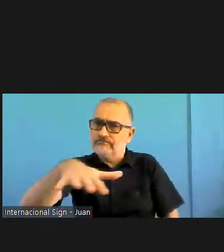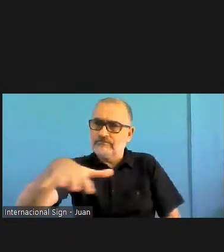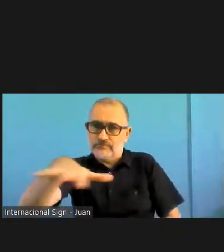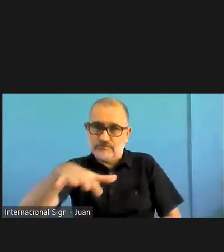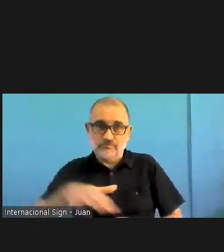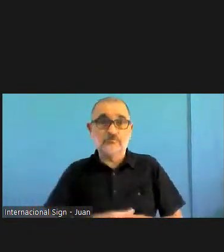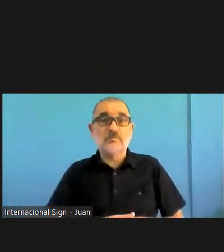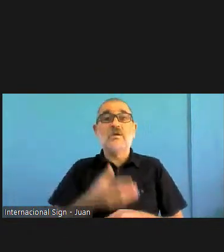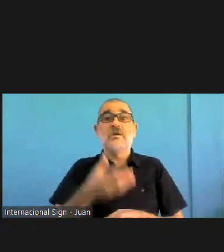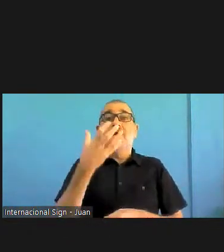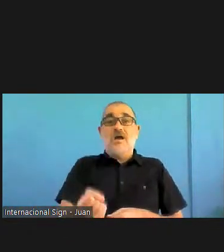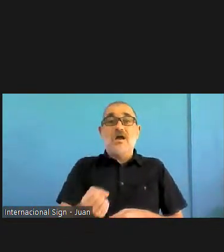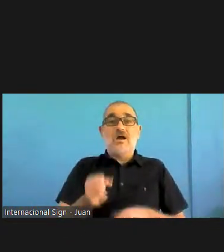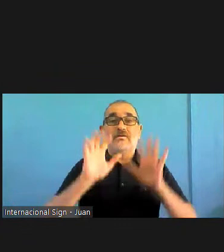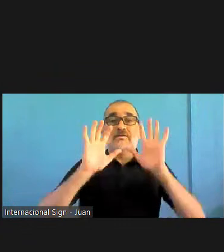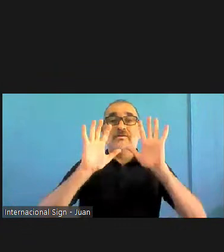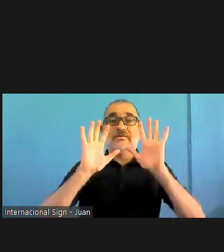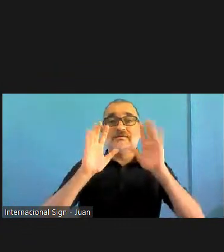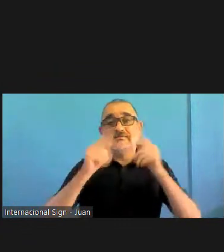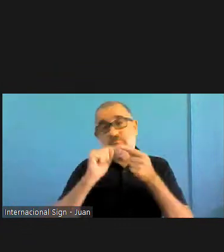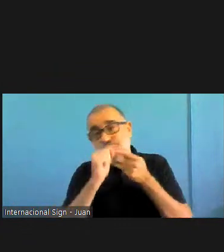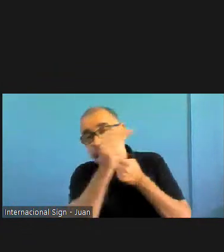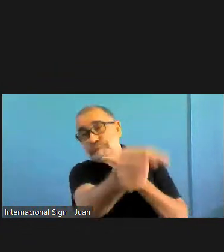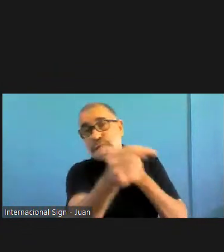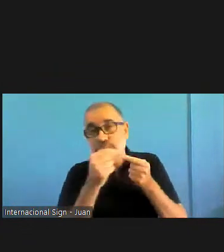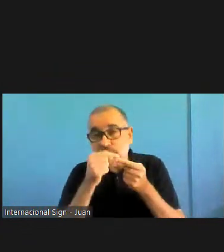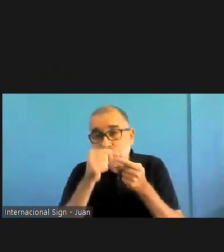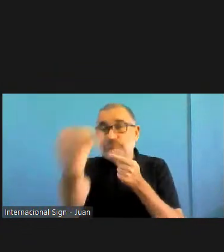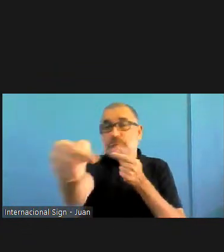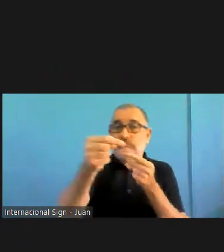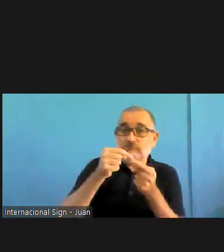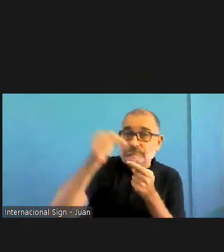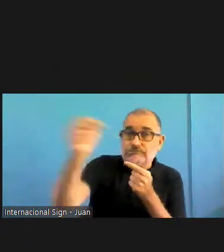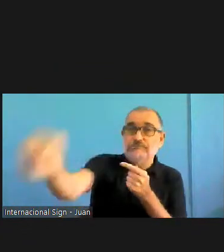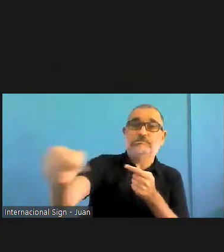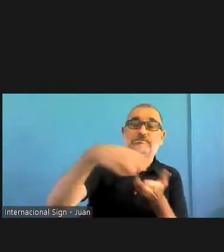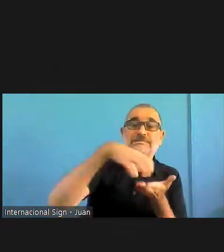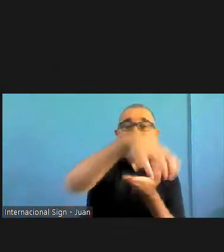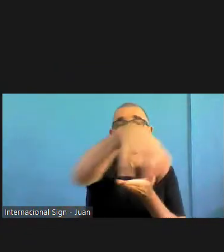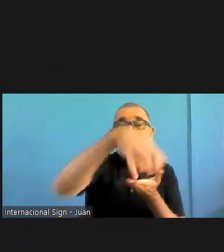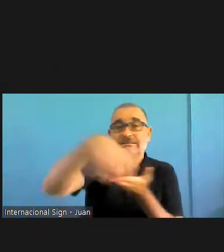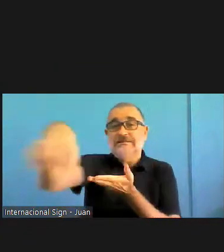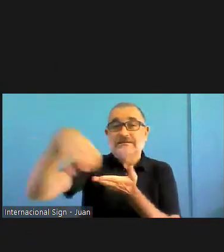care support, to support our primary health care clinicians.